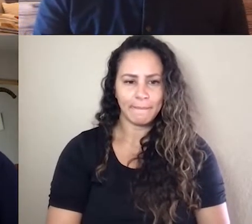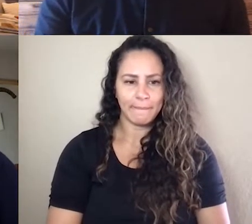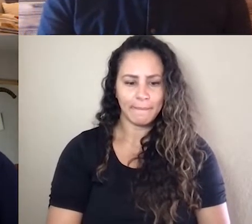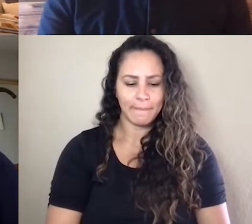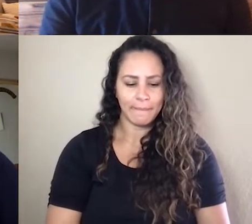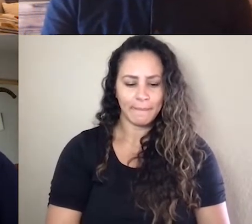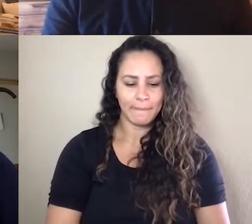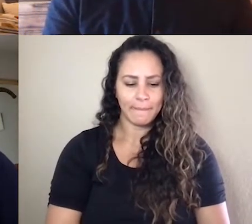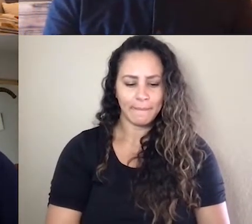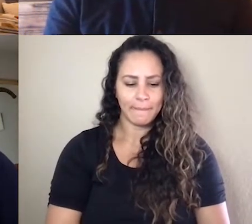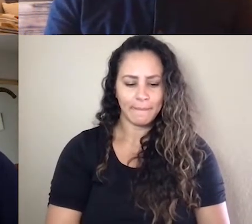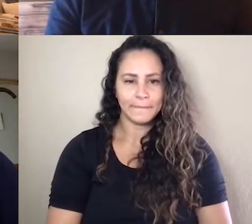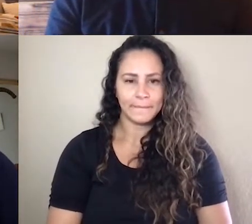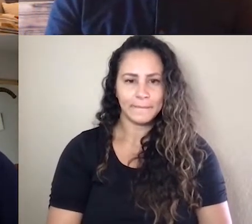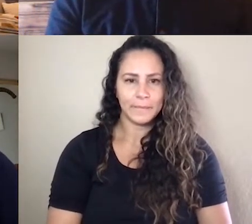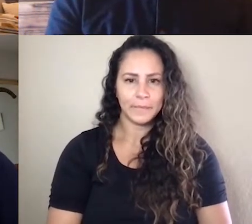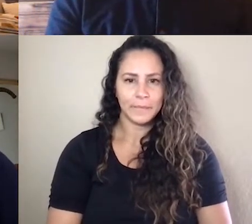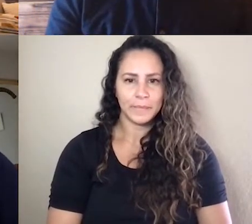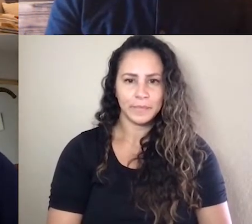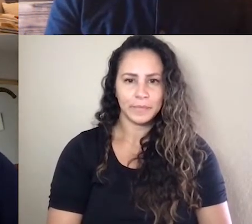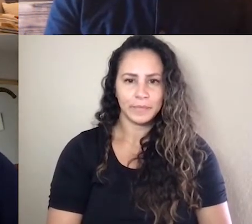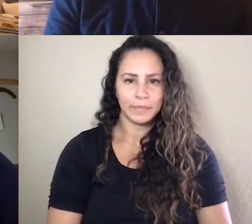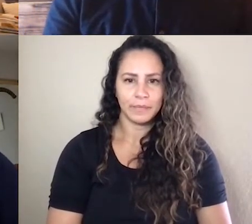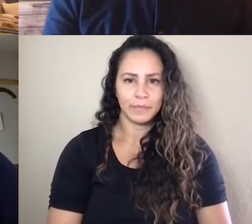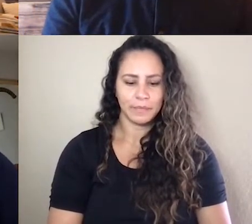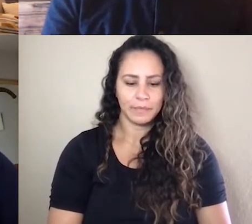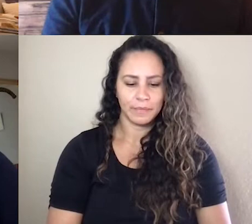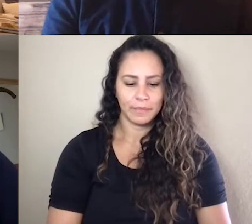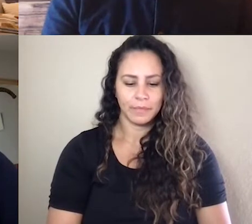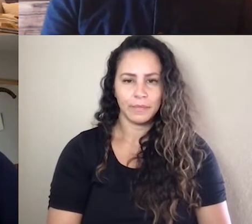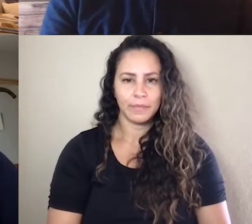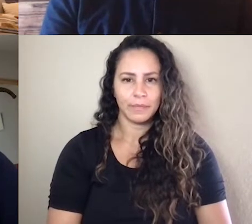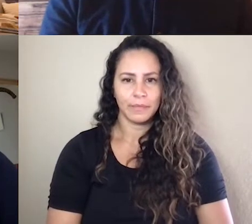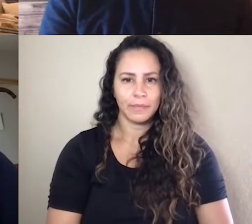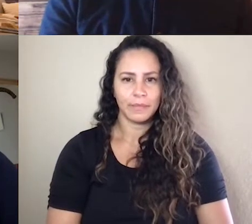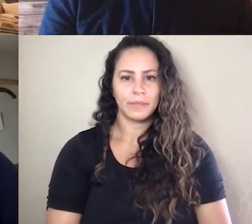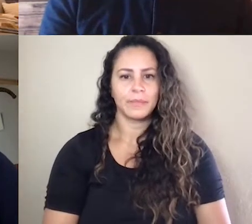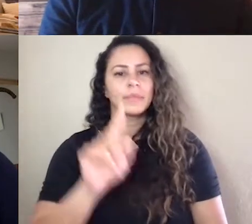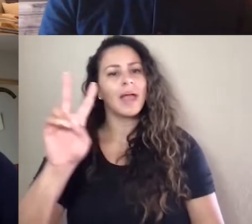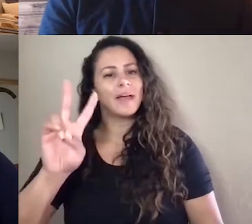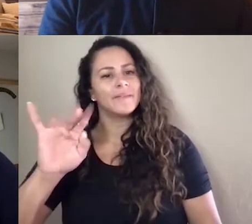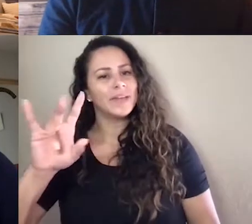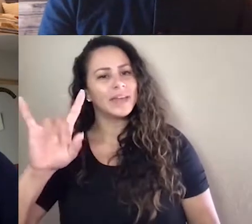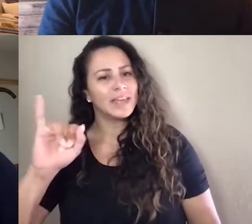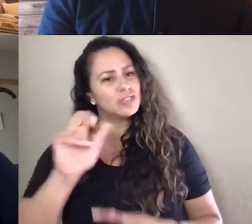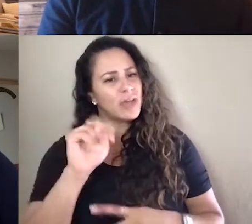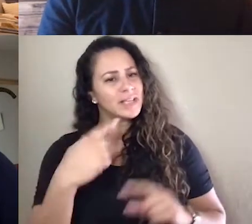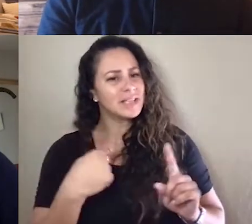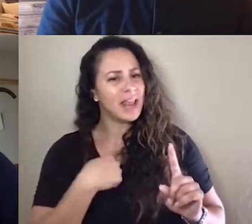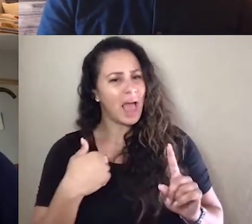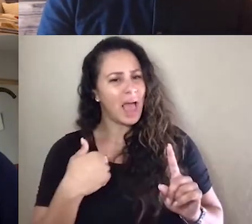JASON, I'M CURIOUS IF YOU HAVE ANY PARTICULAR